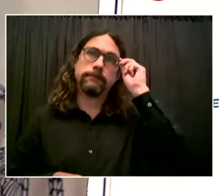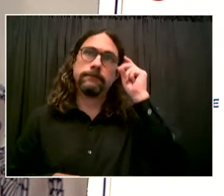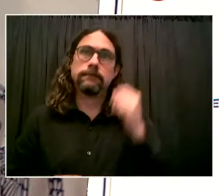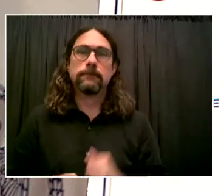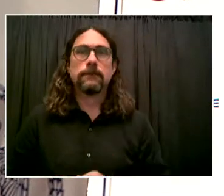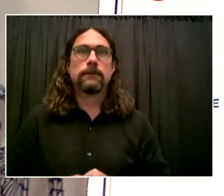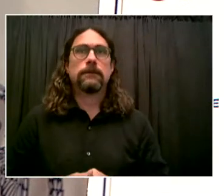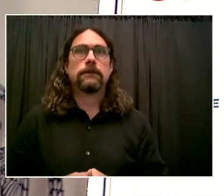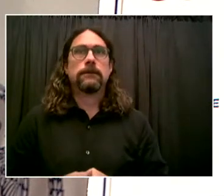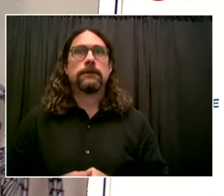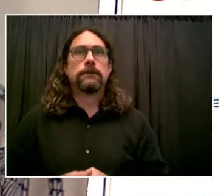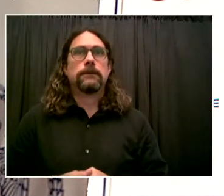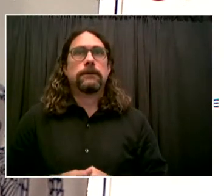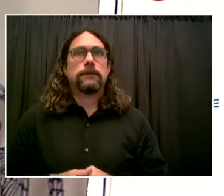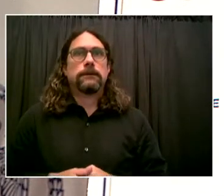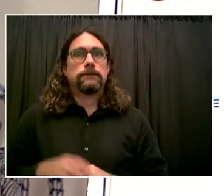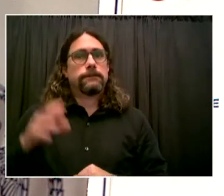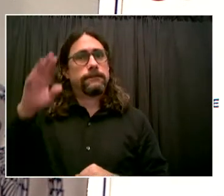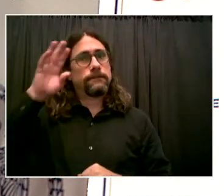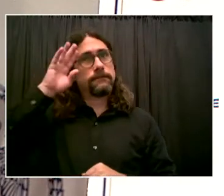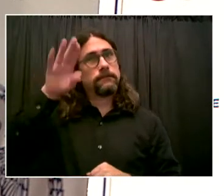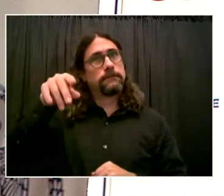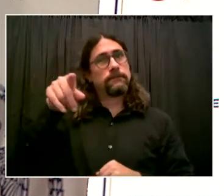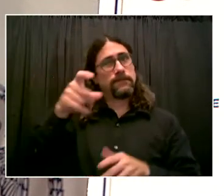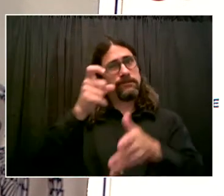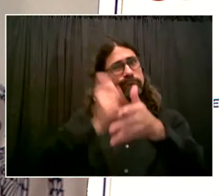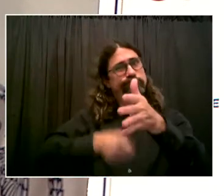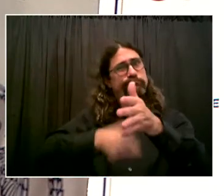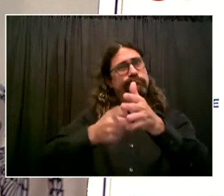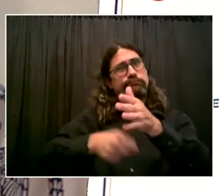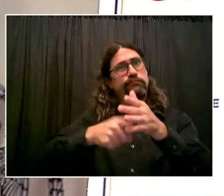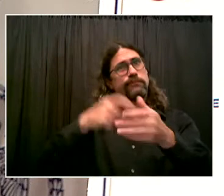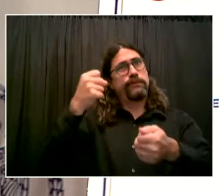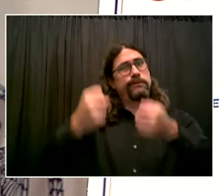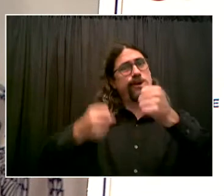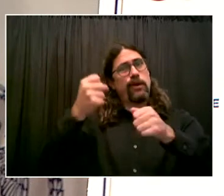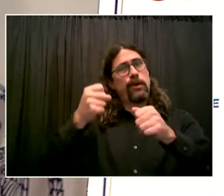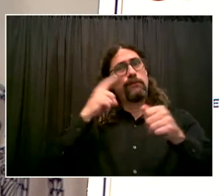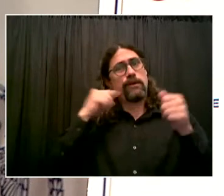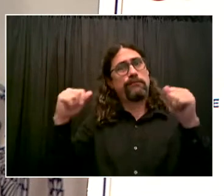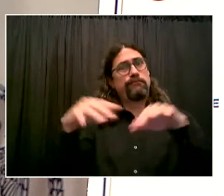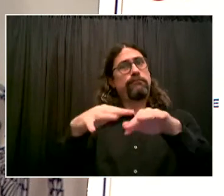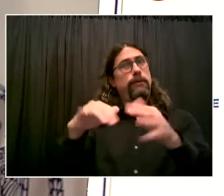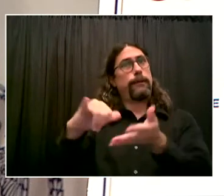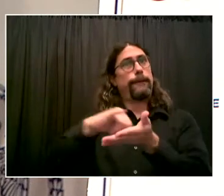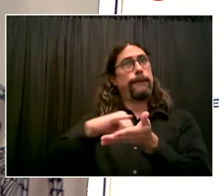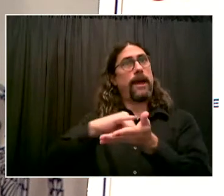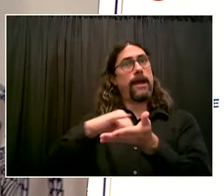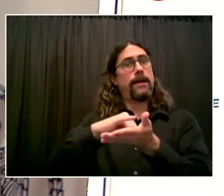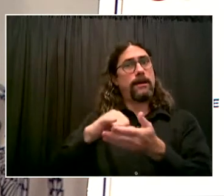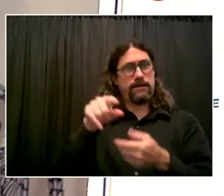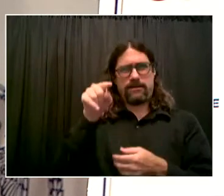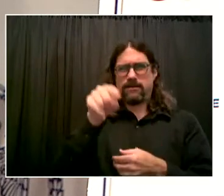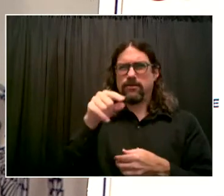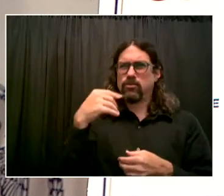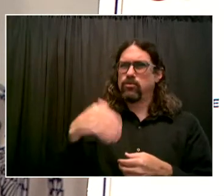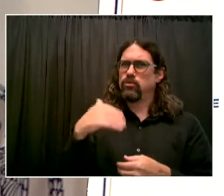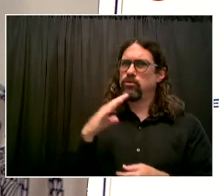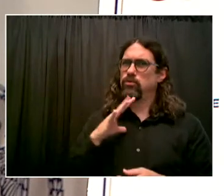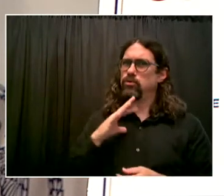THAT.